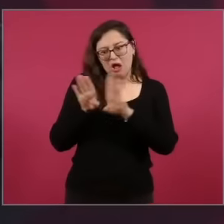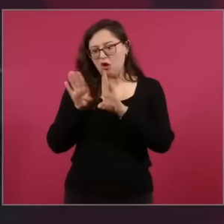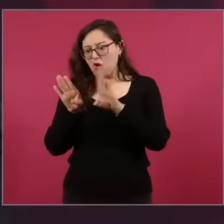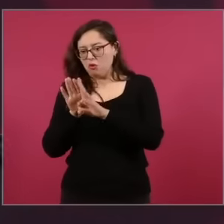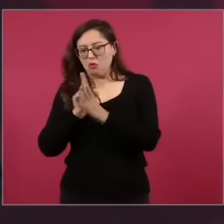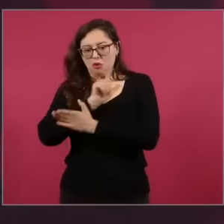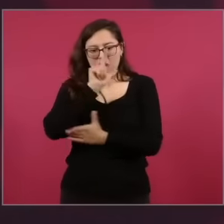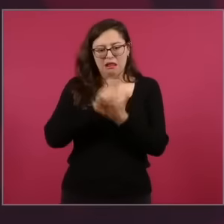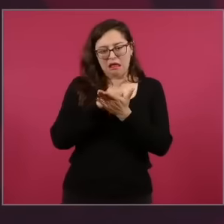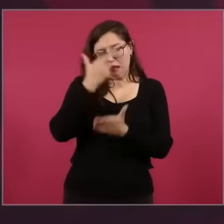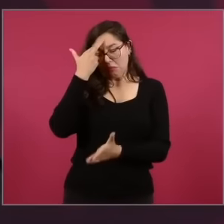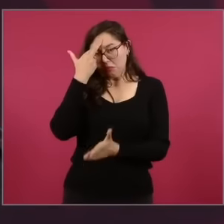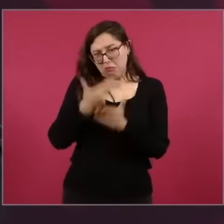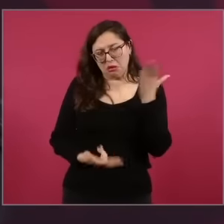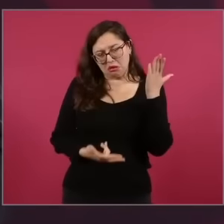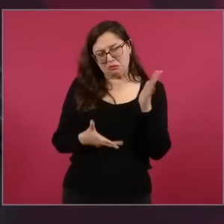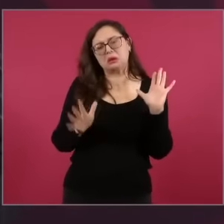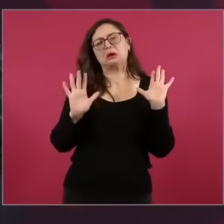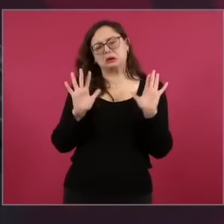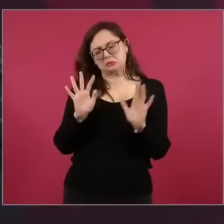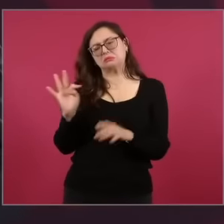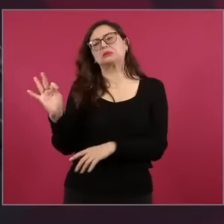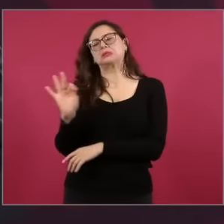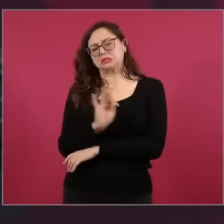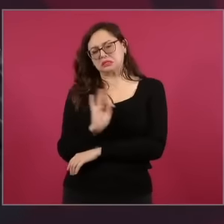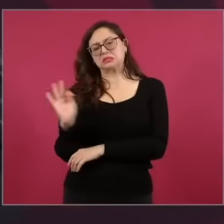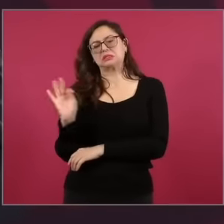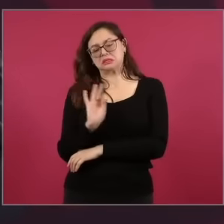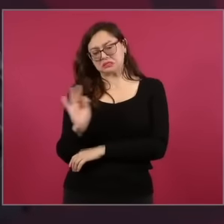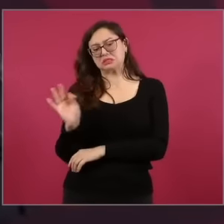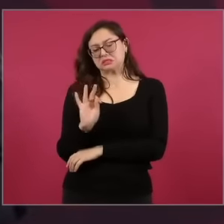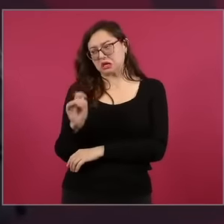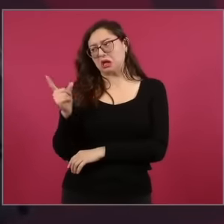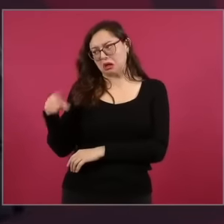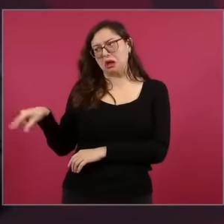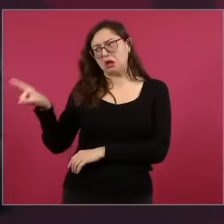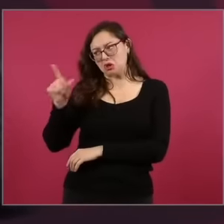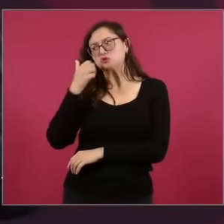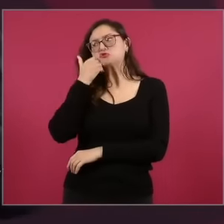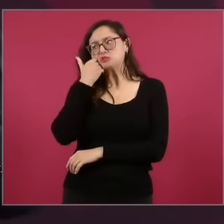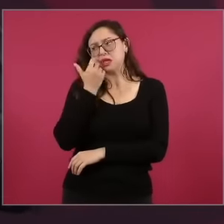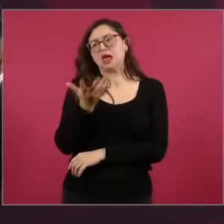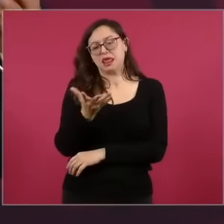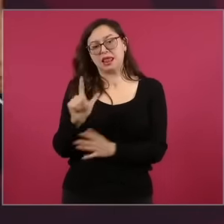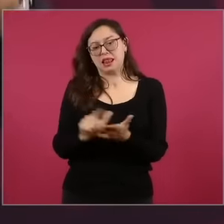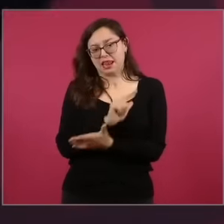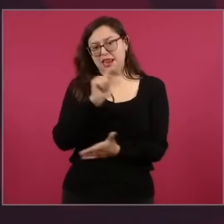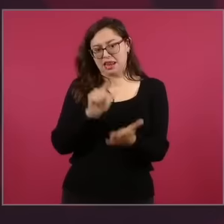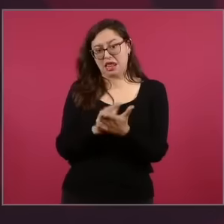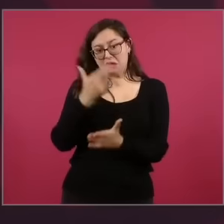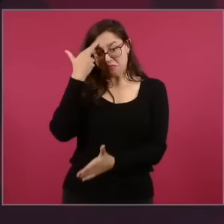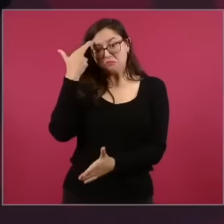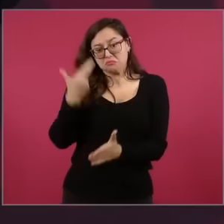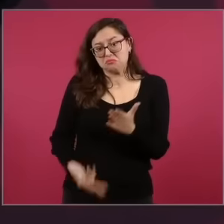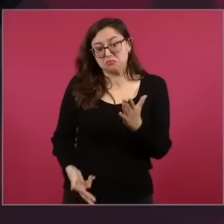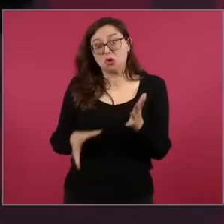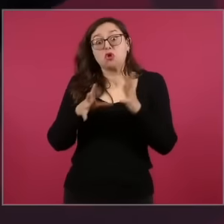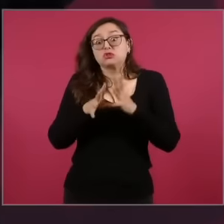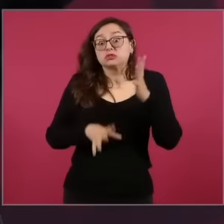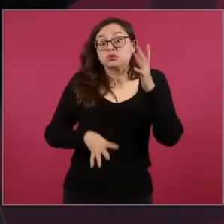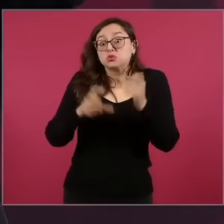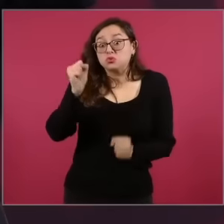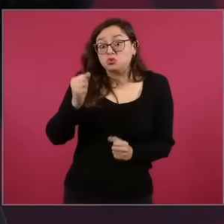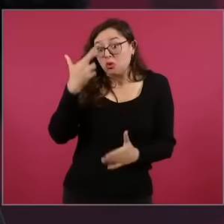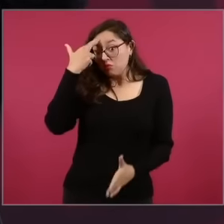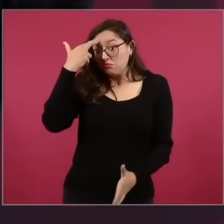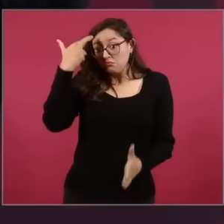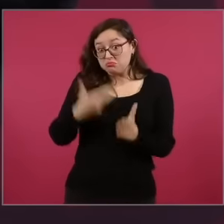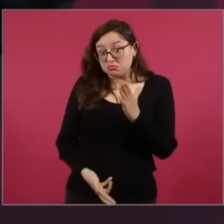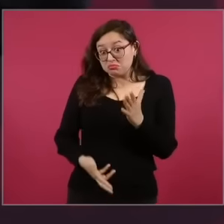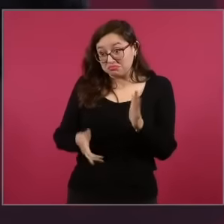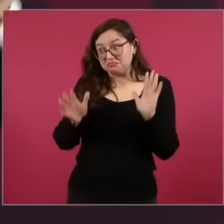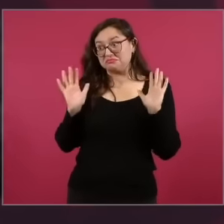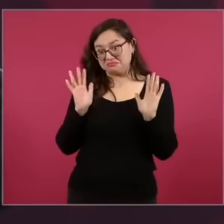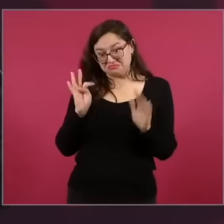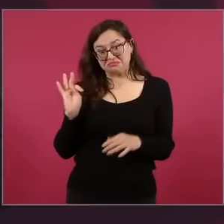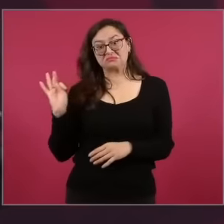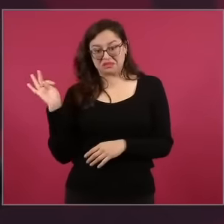the rules, laws, the Constitution. Well, the current members of the judiciary